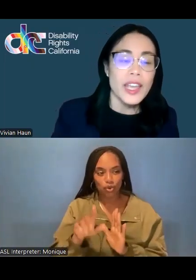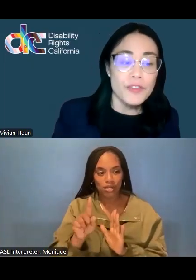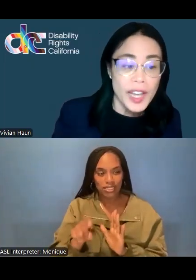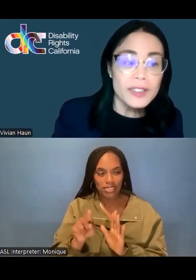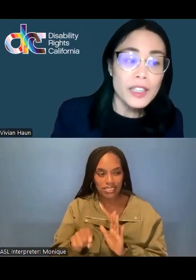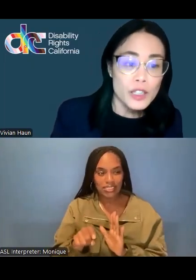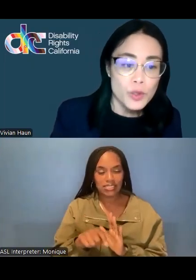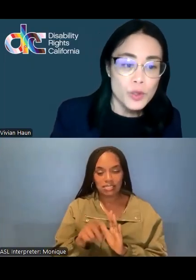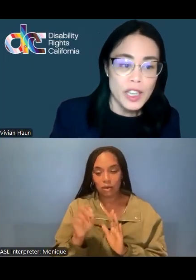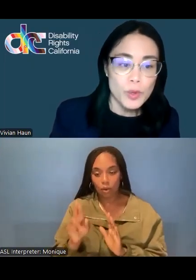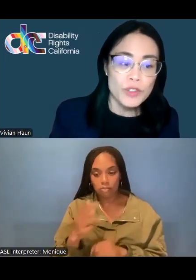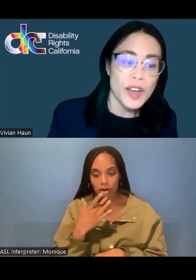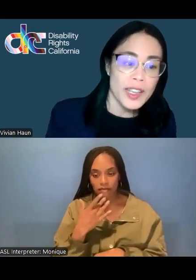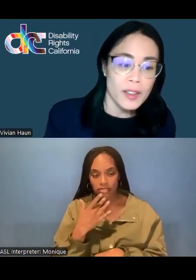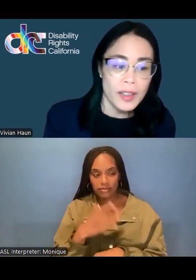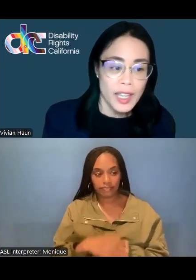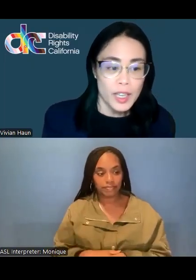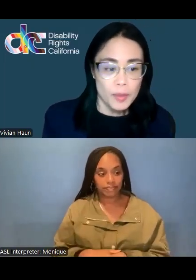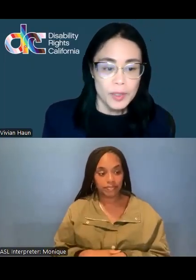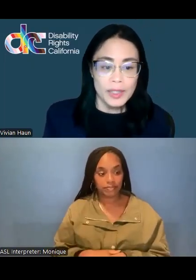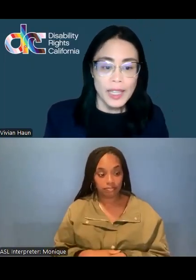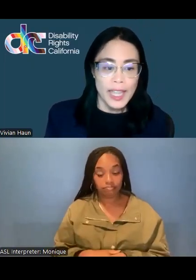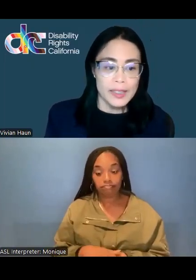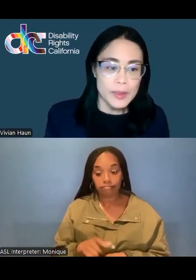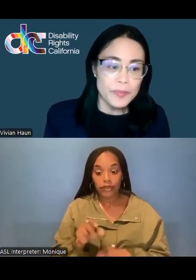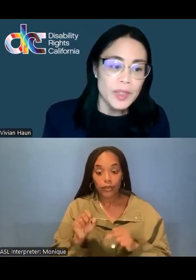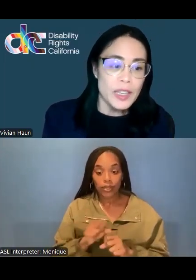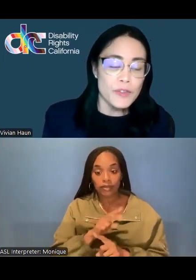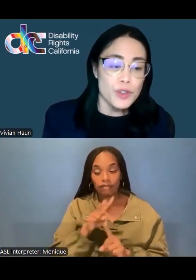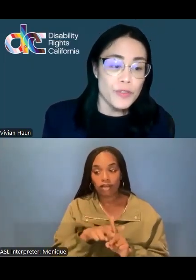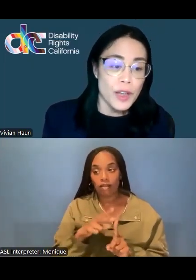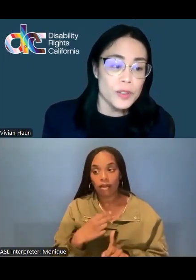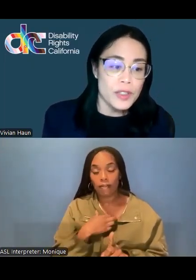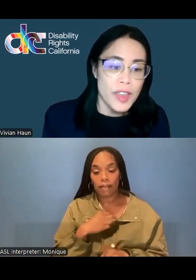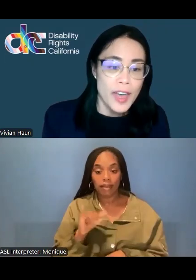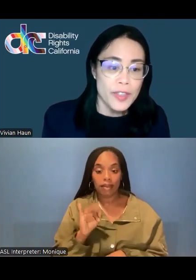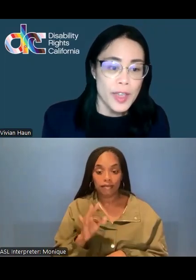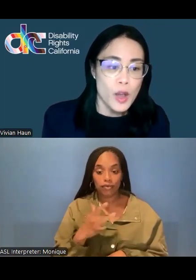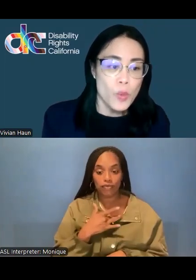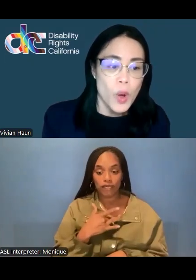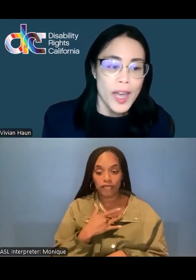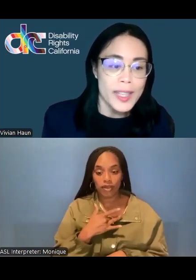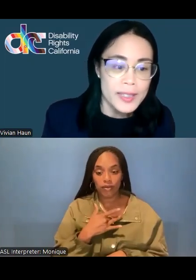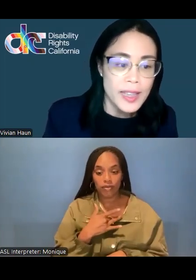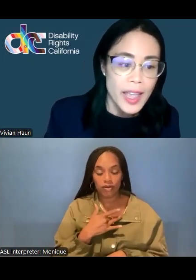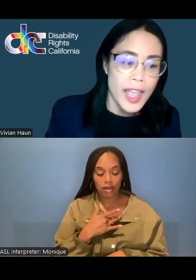and finally, you would be able to file a complaint if you felt that there was